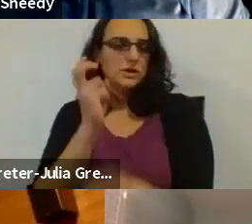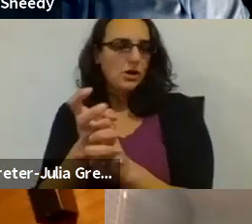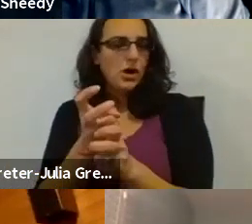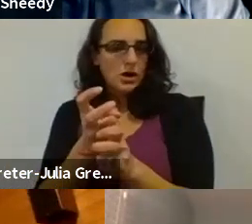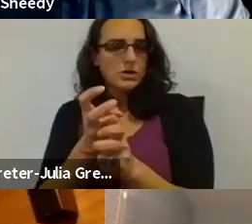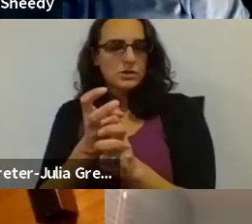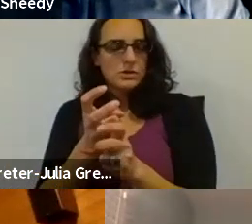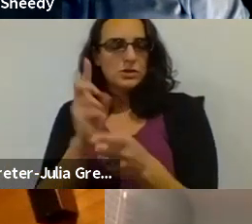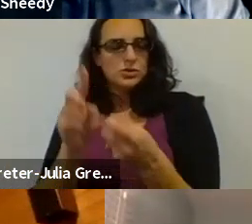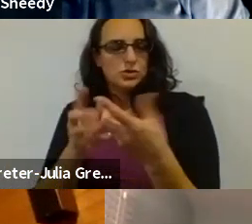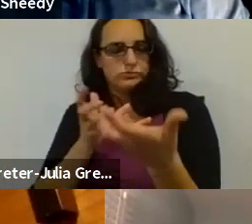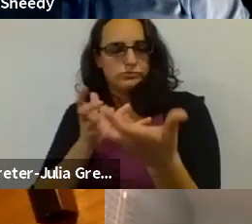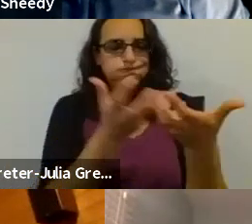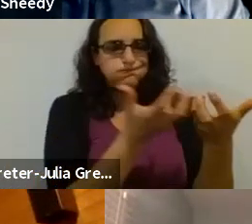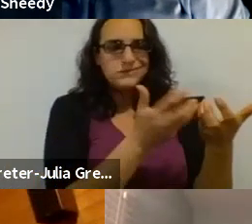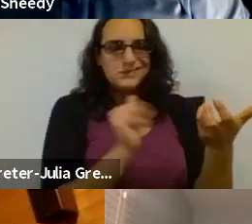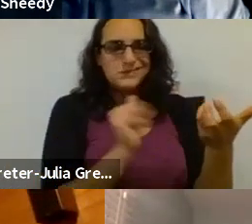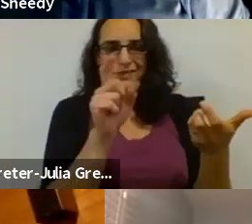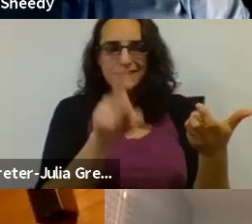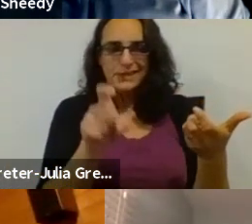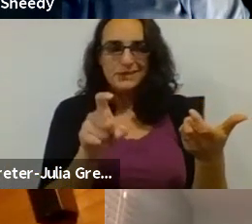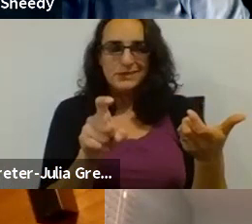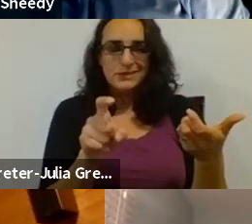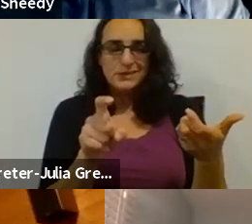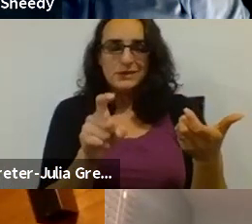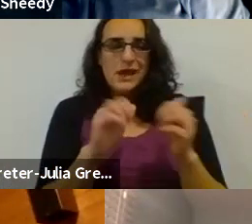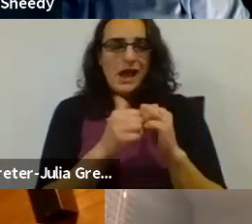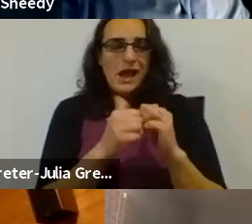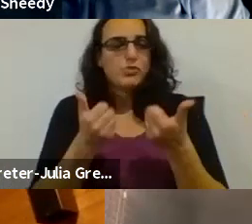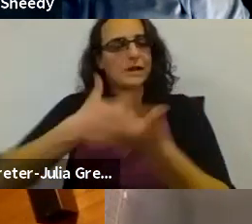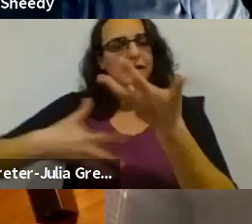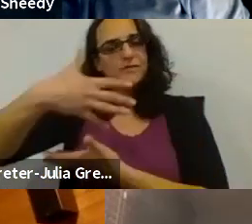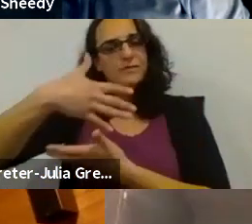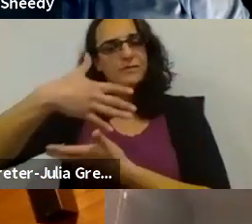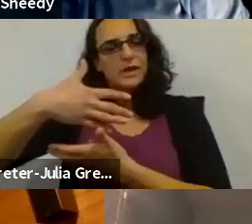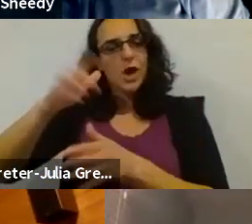Christina Scilingo: To meet all those needs and by providing a mix of sort of on demand and live support.